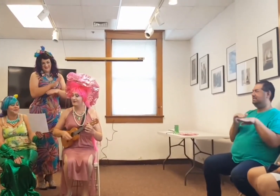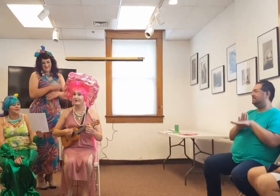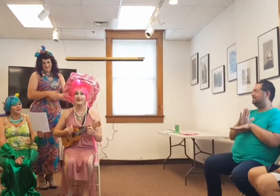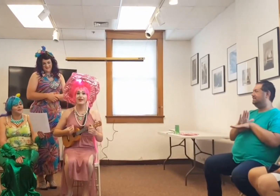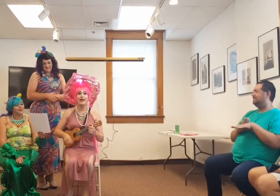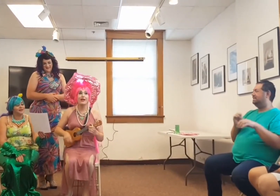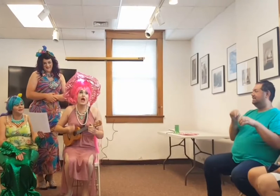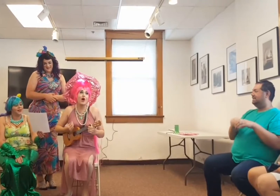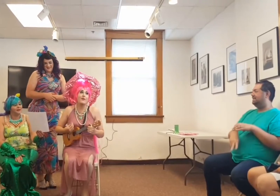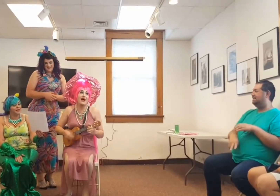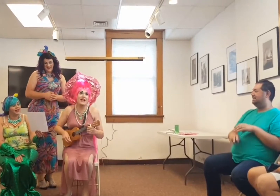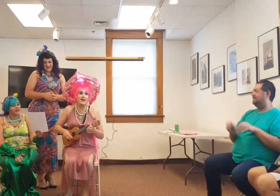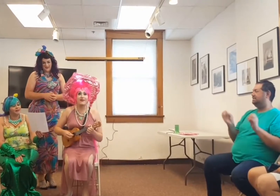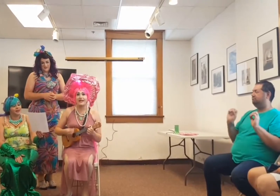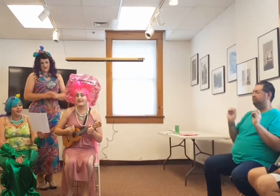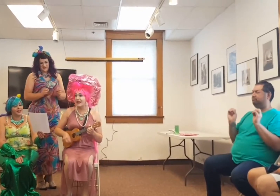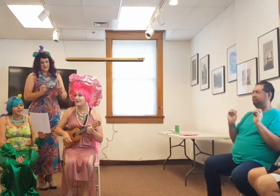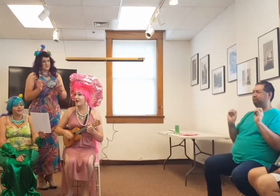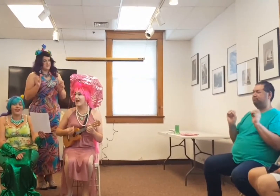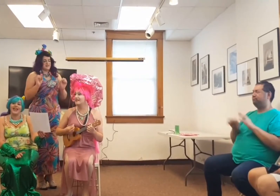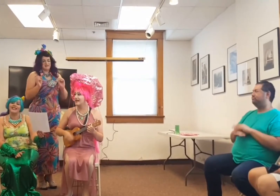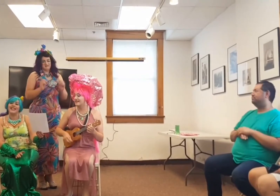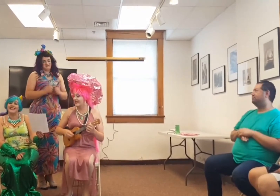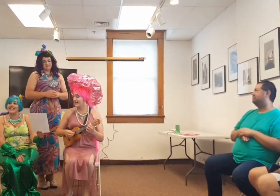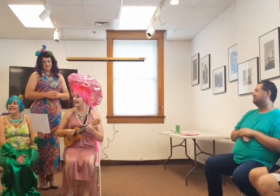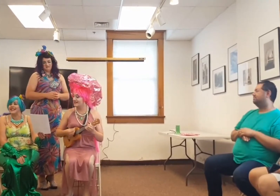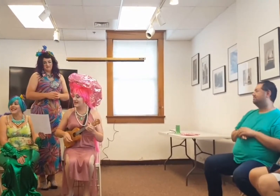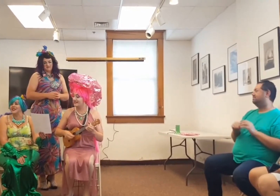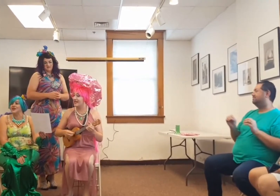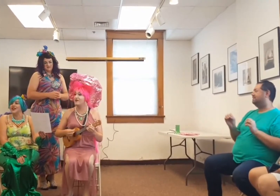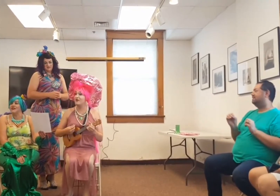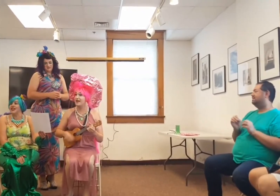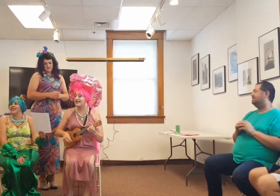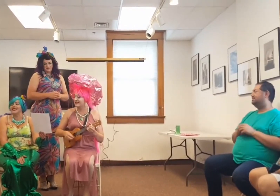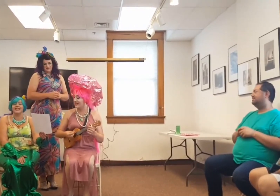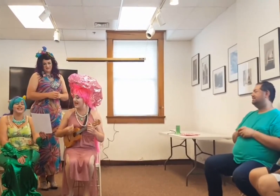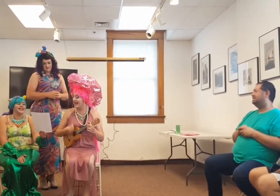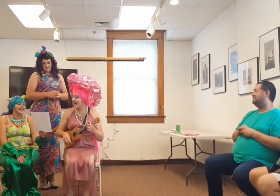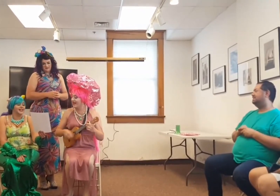Nobody beats us, fries us and eats us in fricassee.